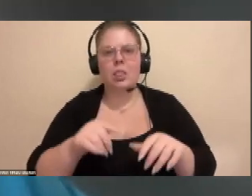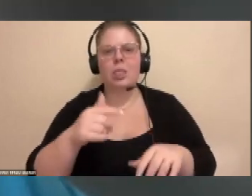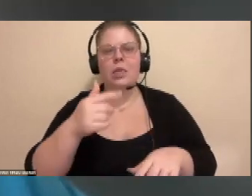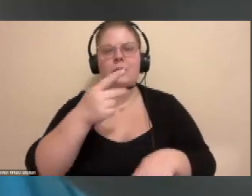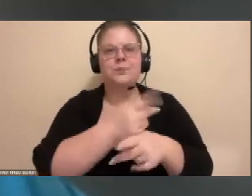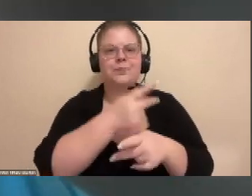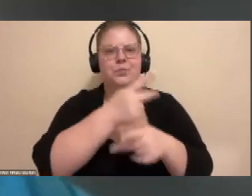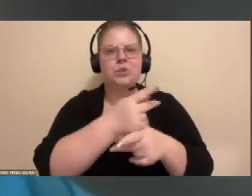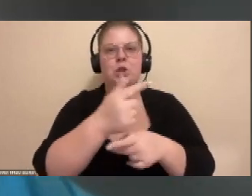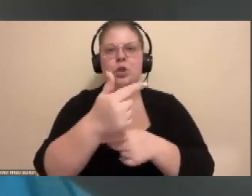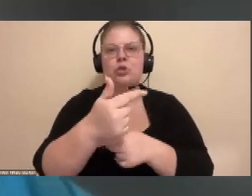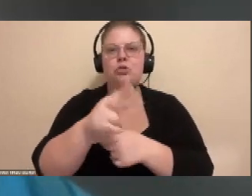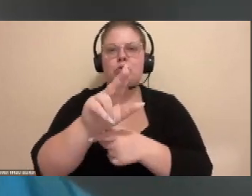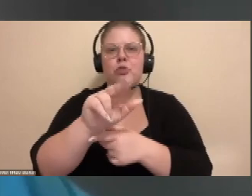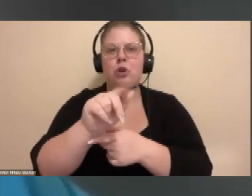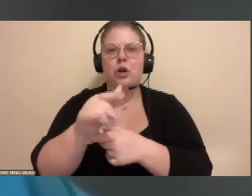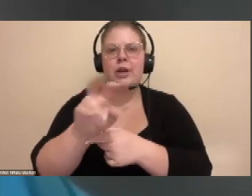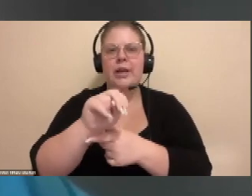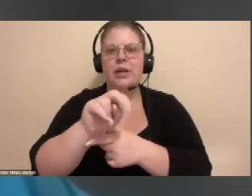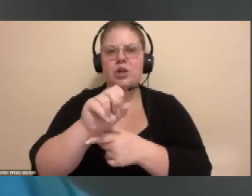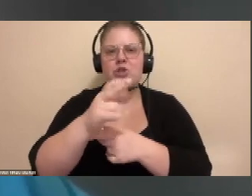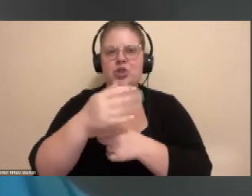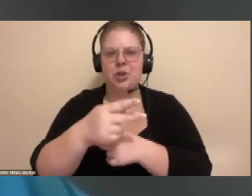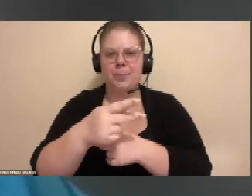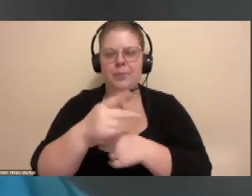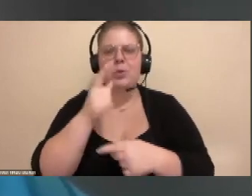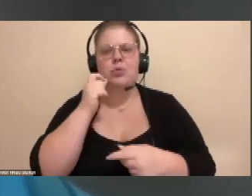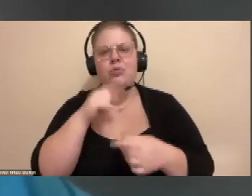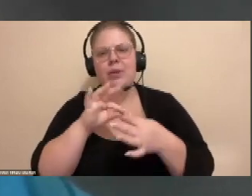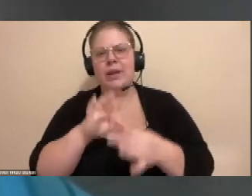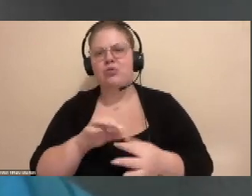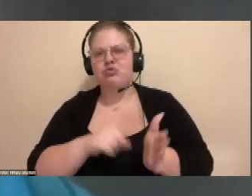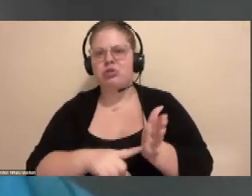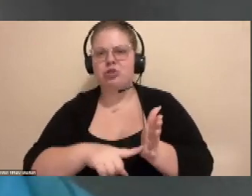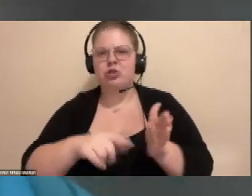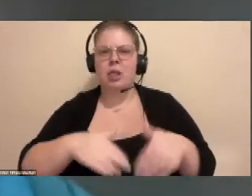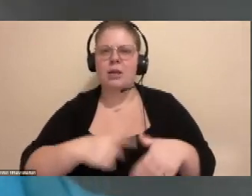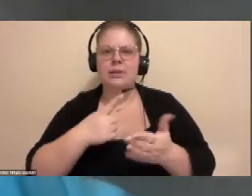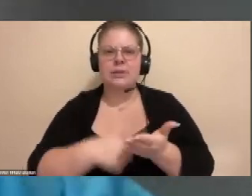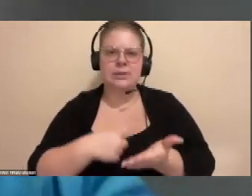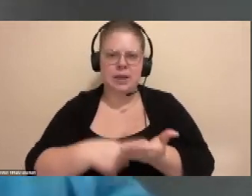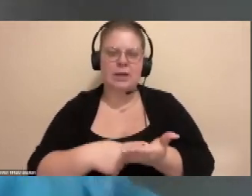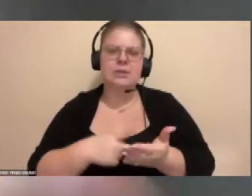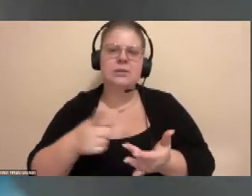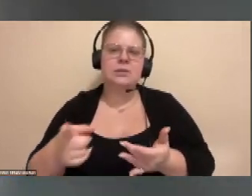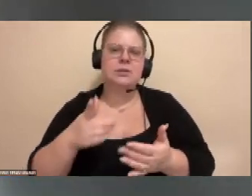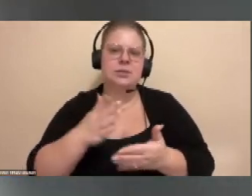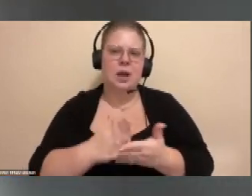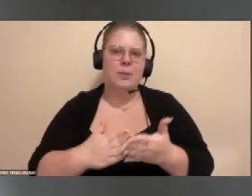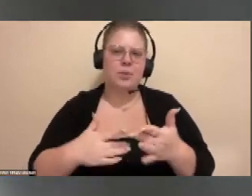that in a research context. And there are concerns expressed here about